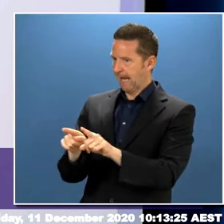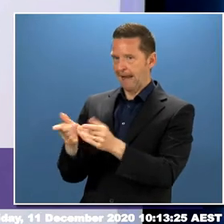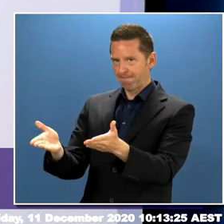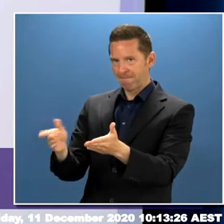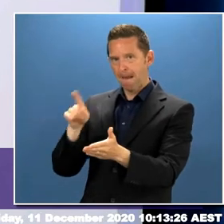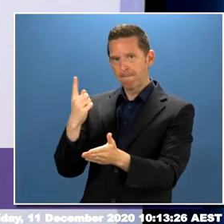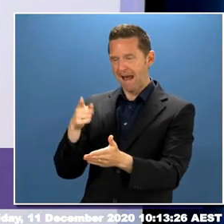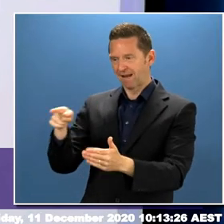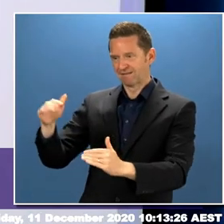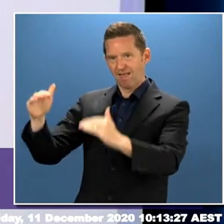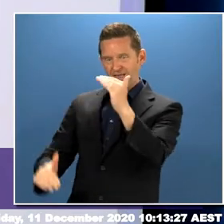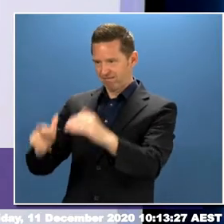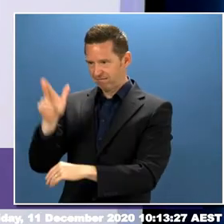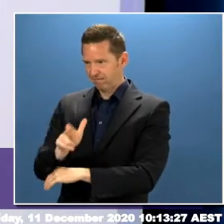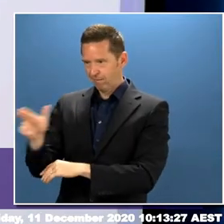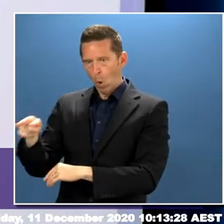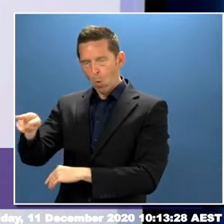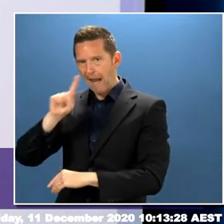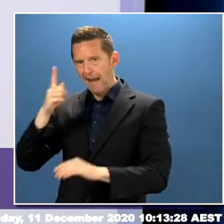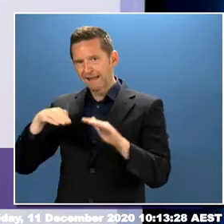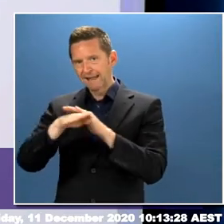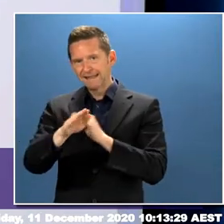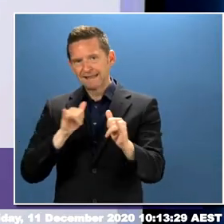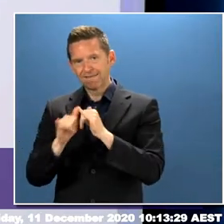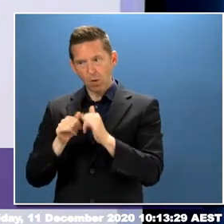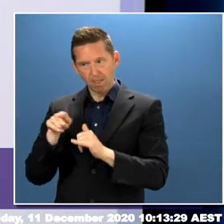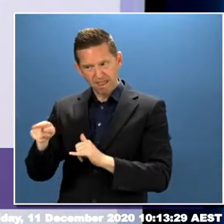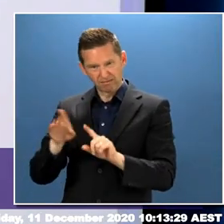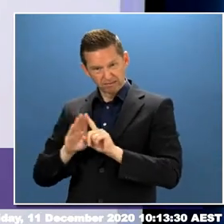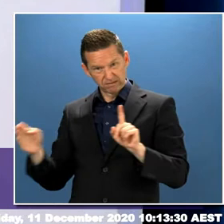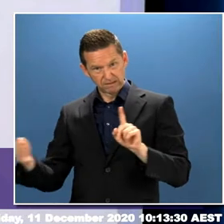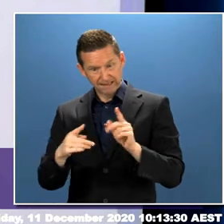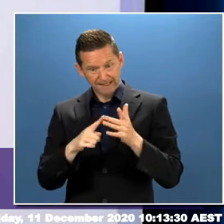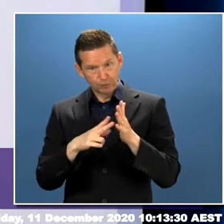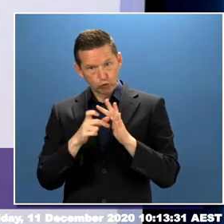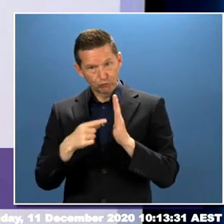you don't even get into the door of the interview; is that indirect discrimination? Yes.